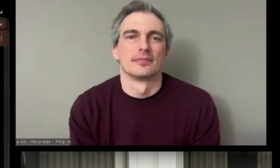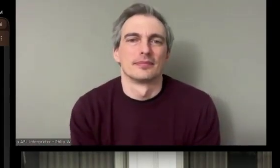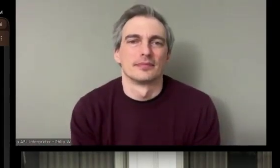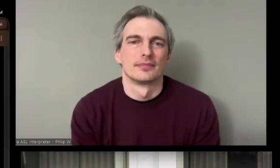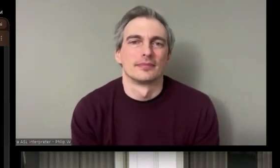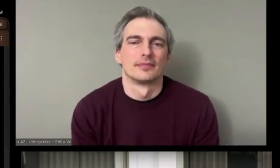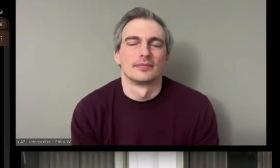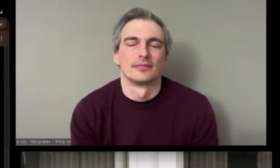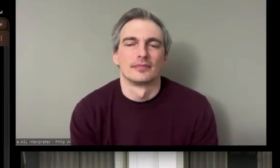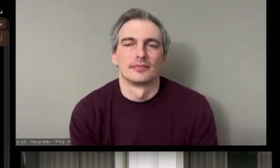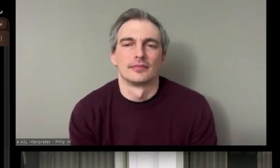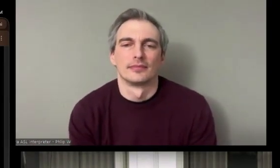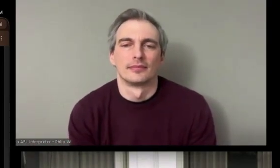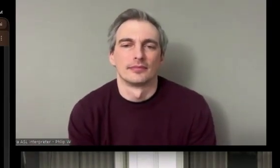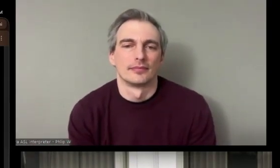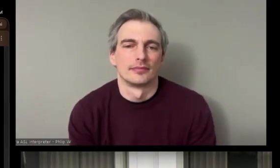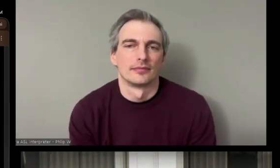Okay. This one.